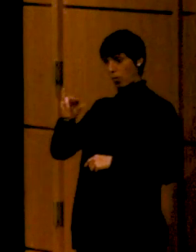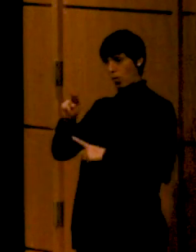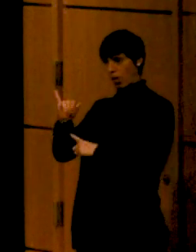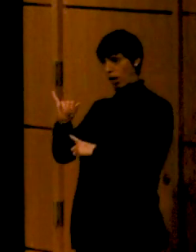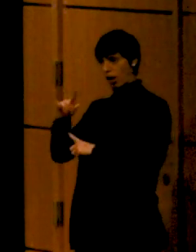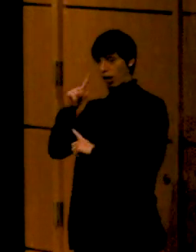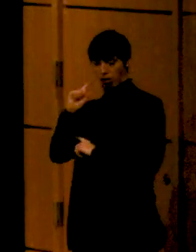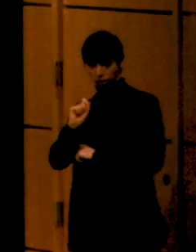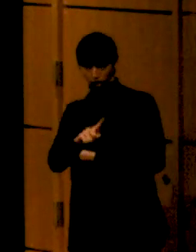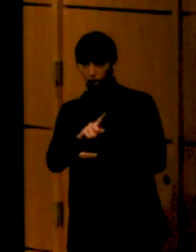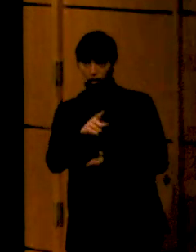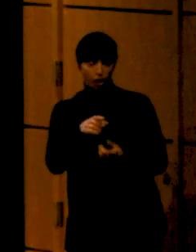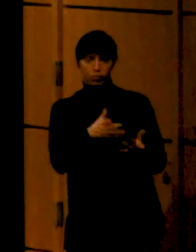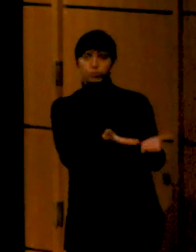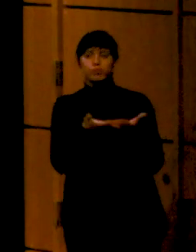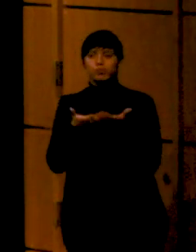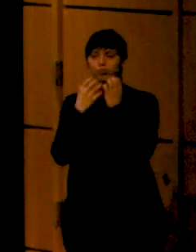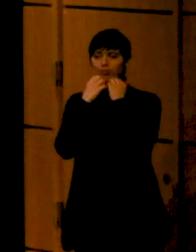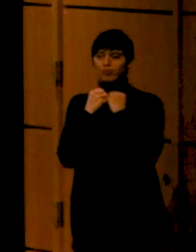had been created.